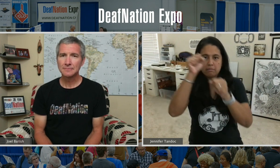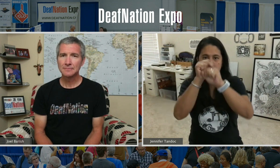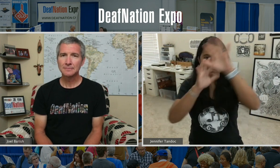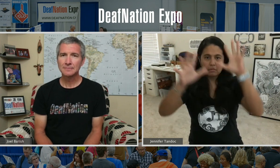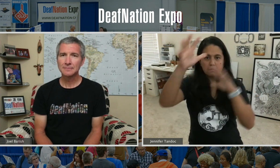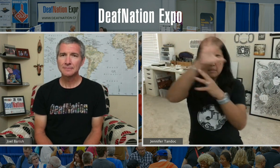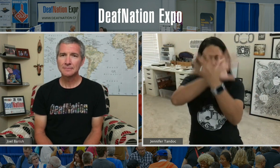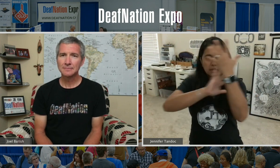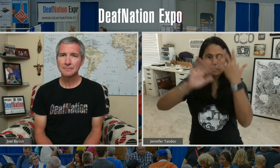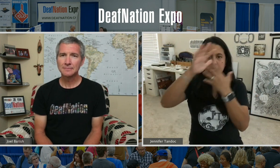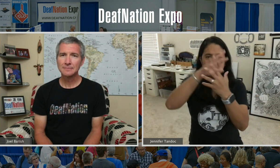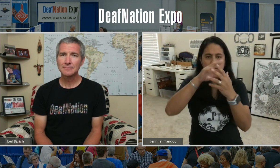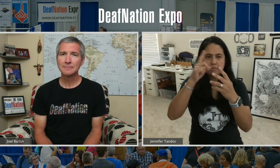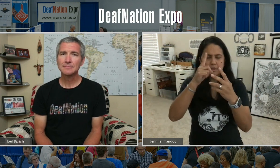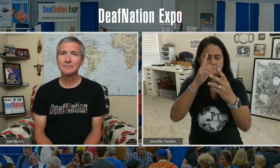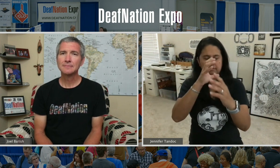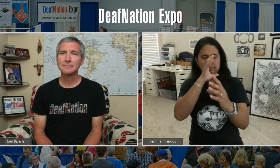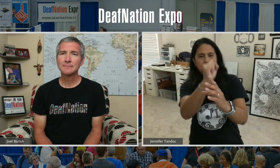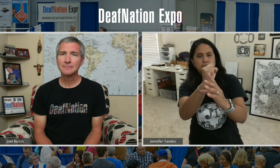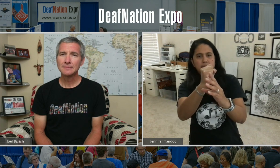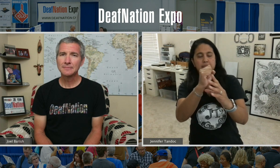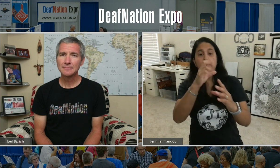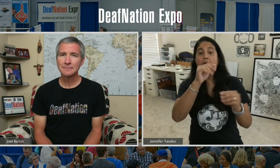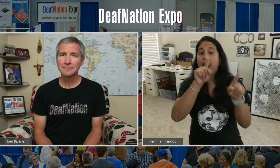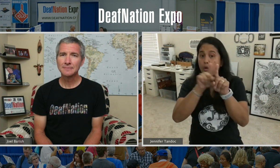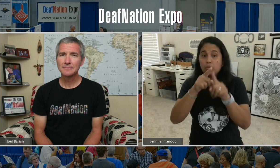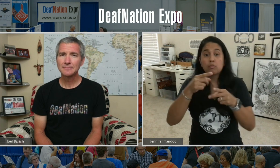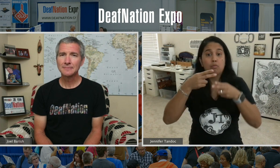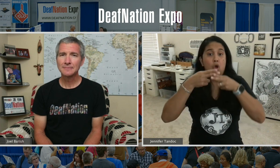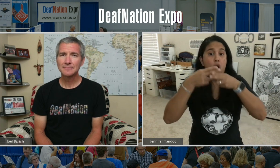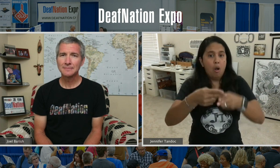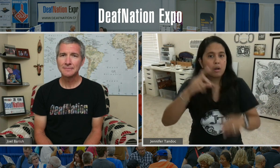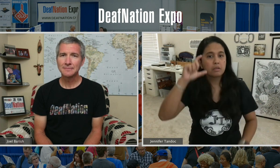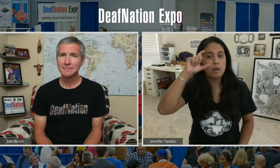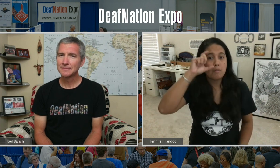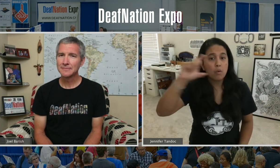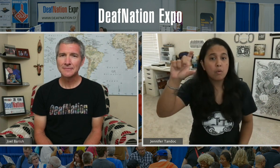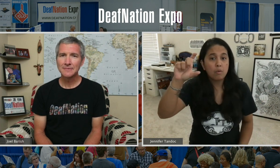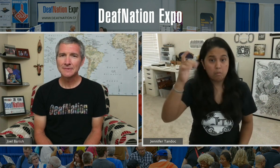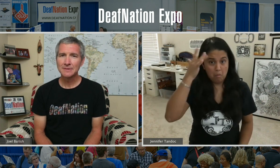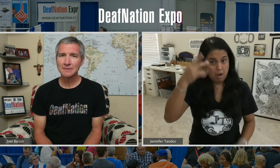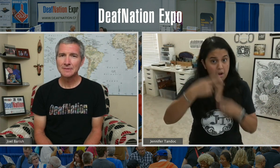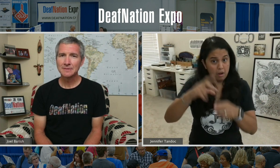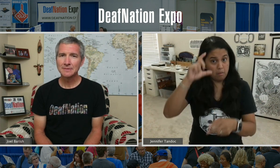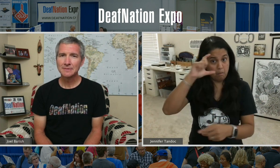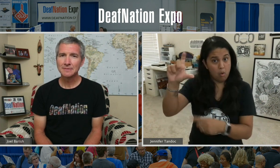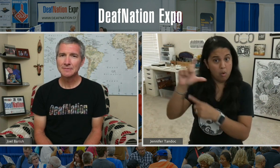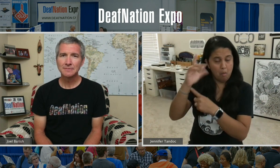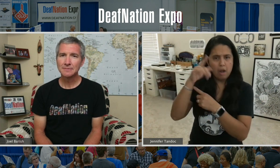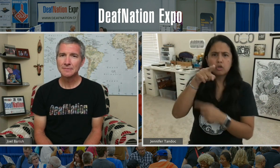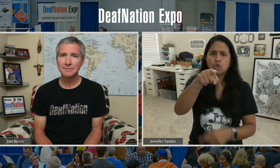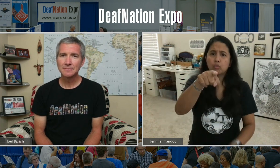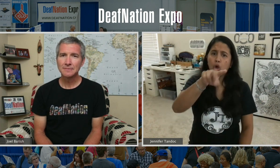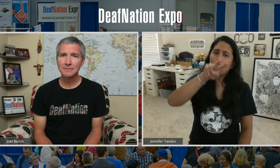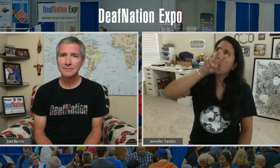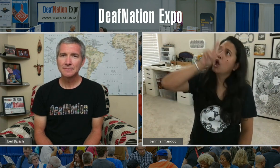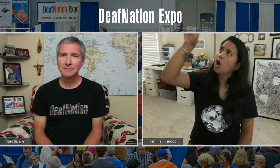with abstract concepts and creates something intriguing. It’s also called the moon, because when you look